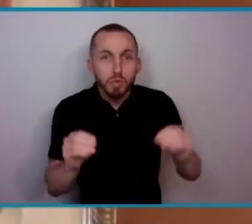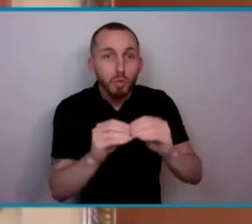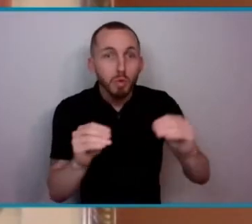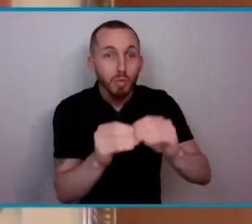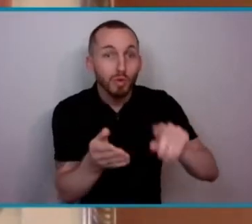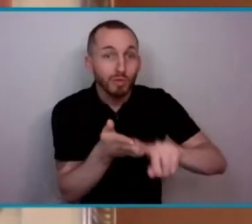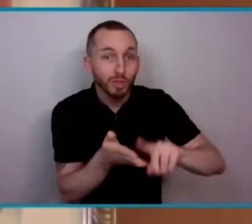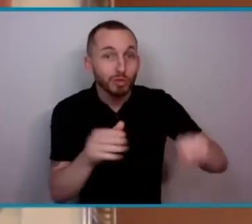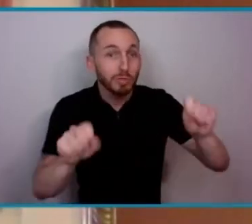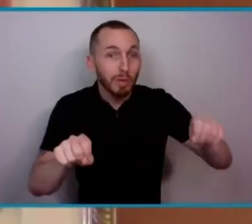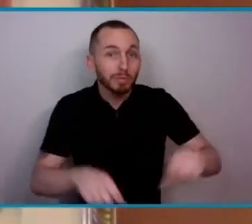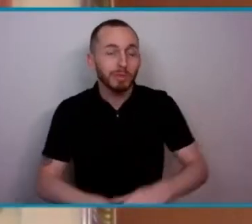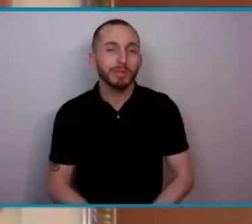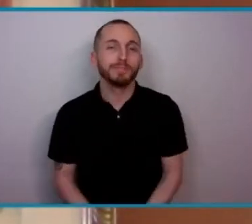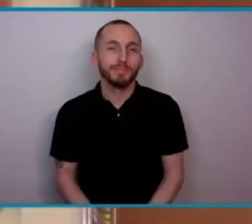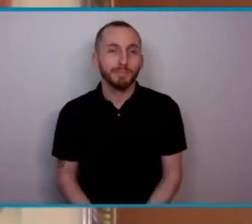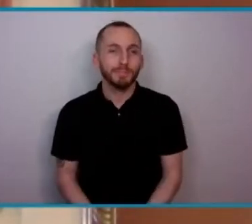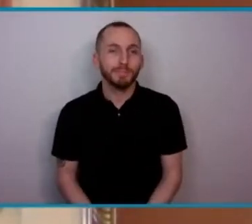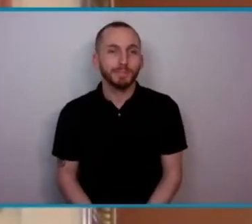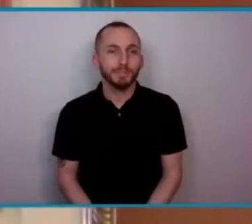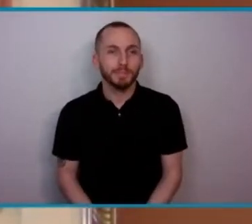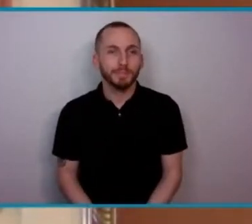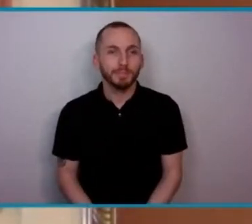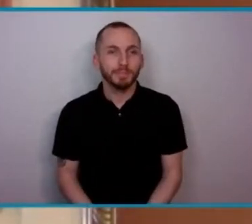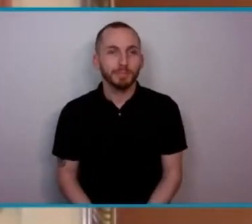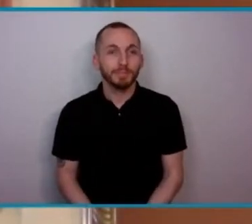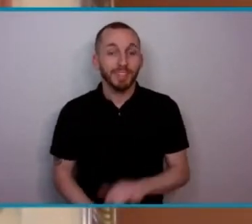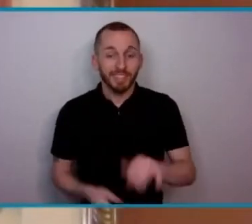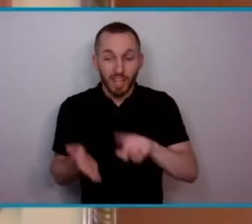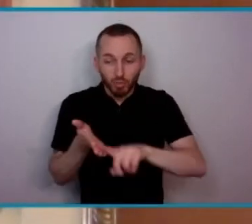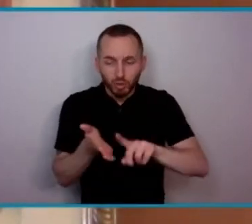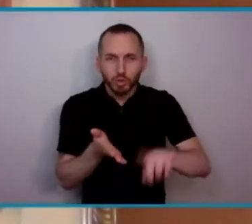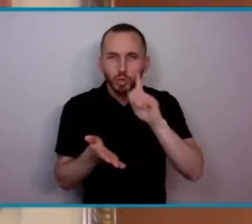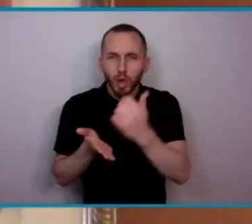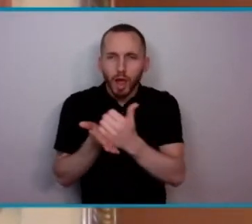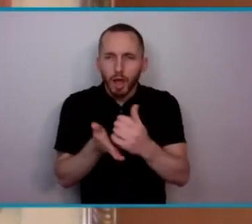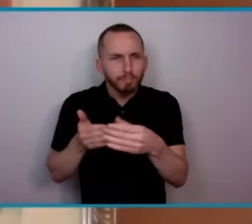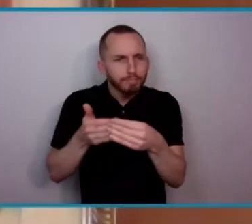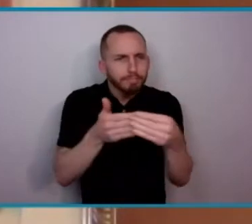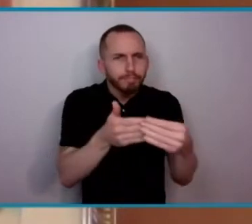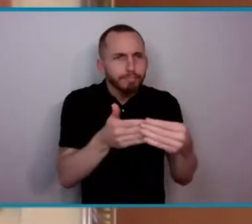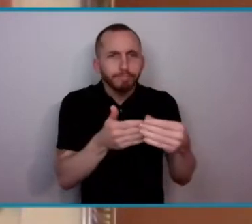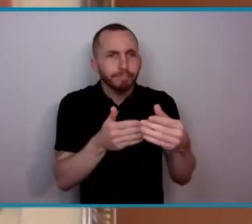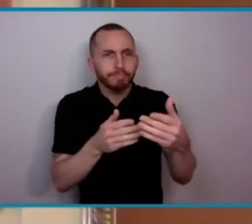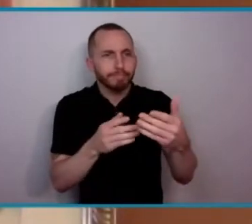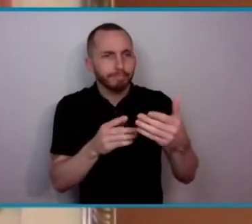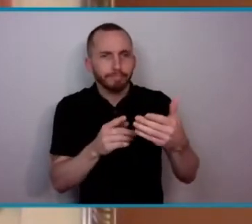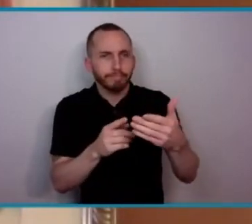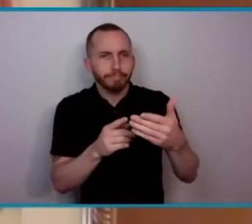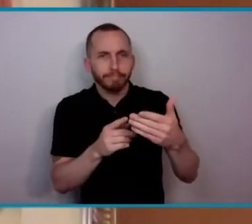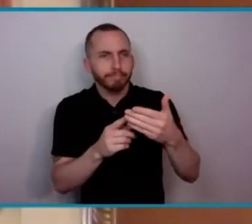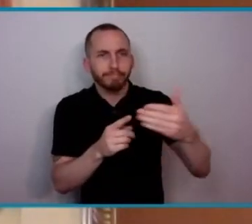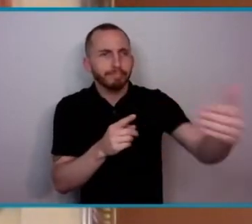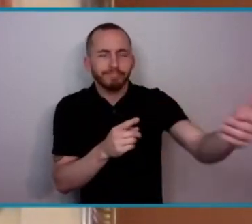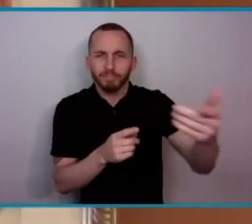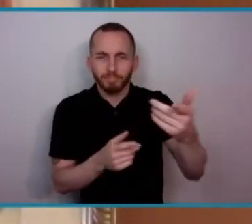I think it will point us in the right direction and we desperately need more support for research